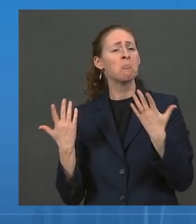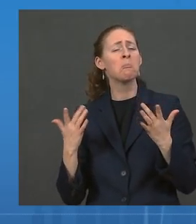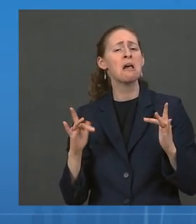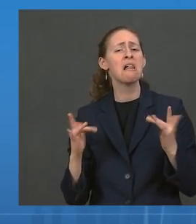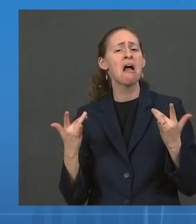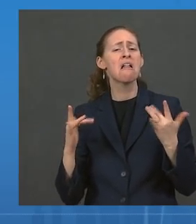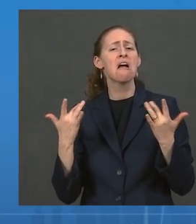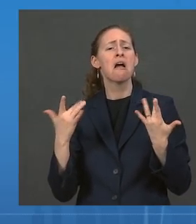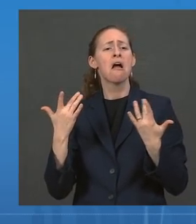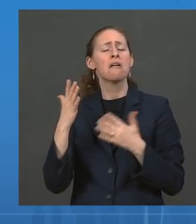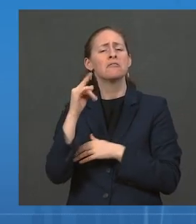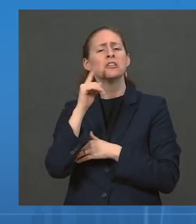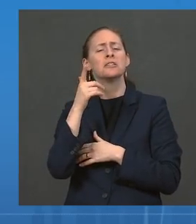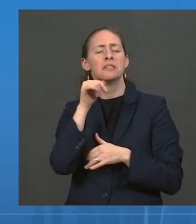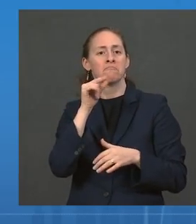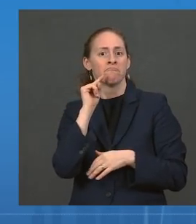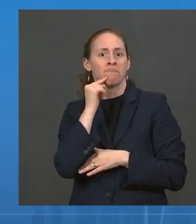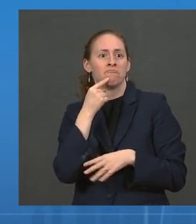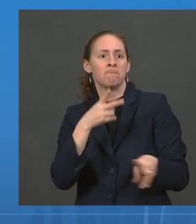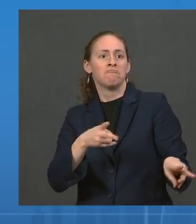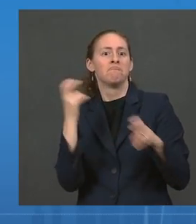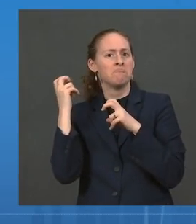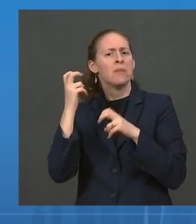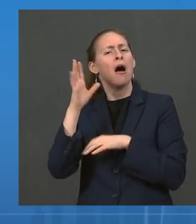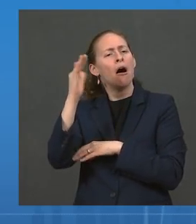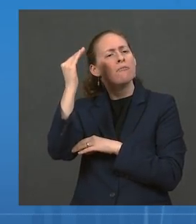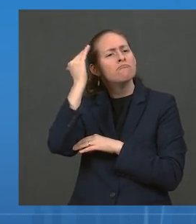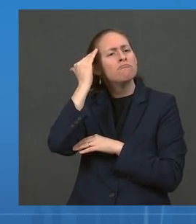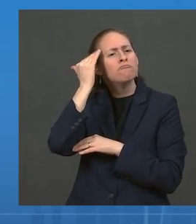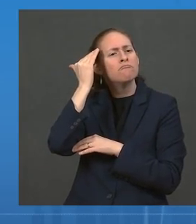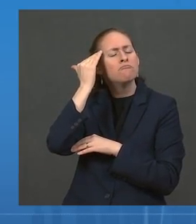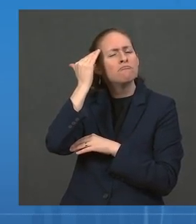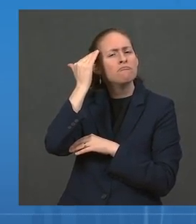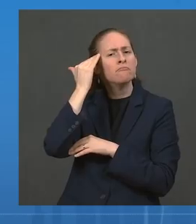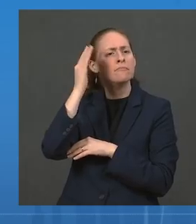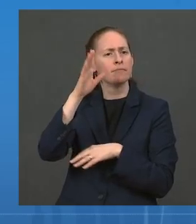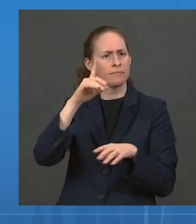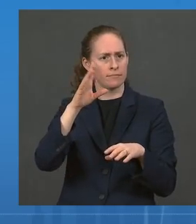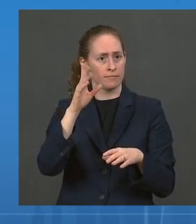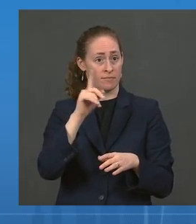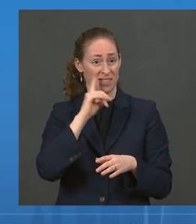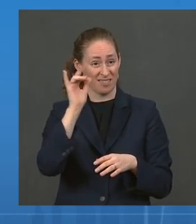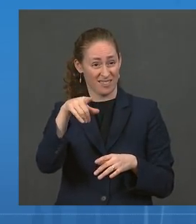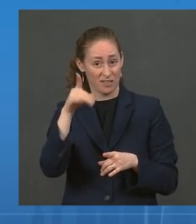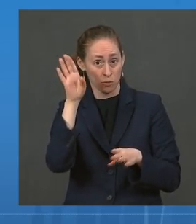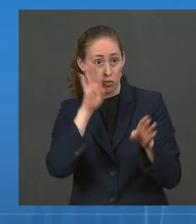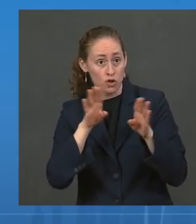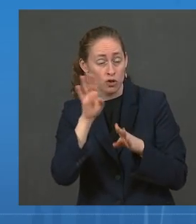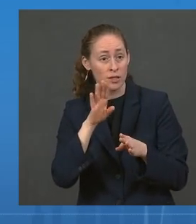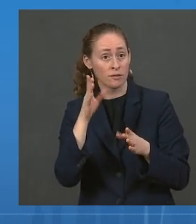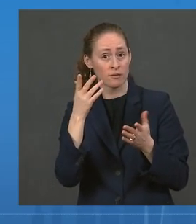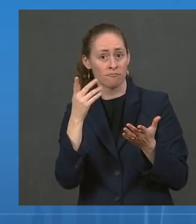So, I don't know of any other vaccine that we only worry about keeping people out of the hospital.